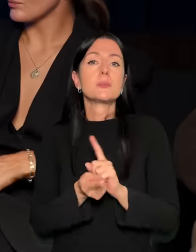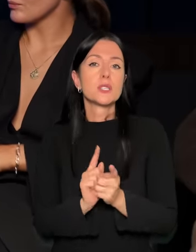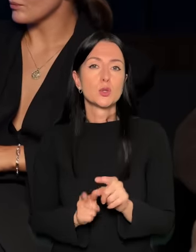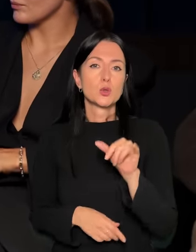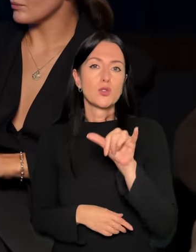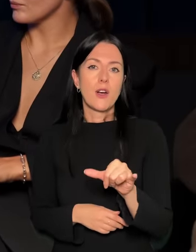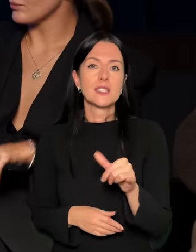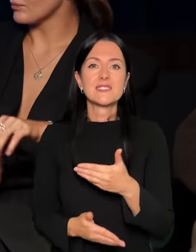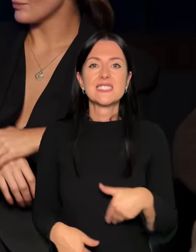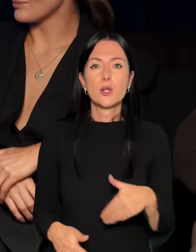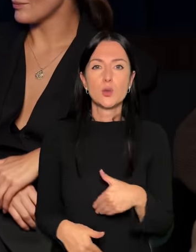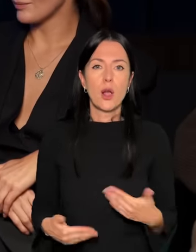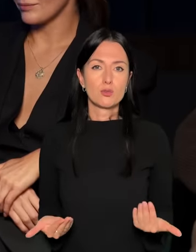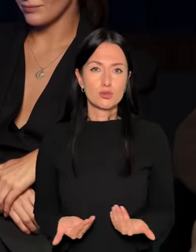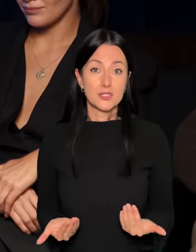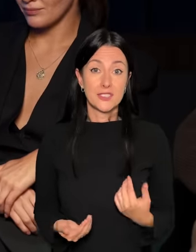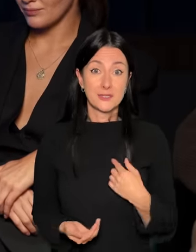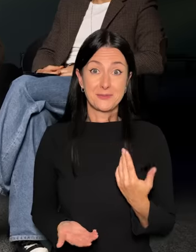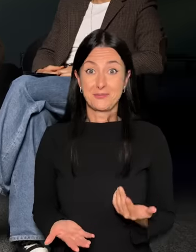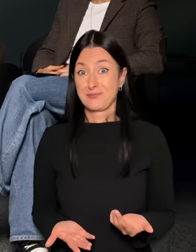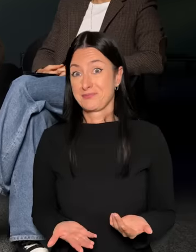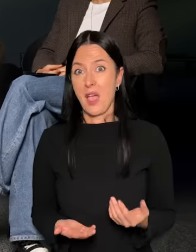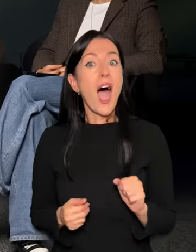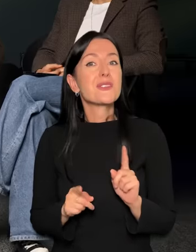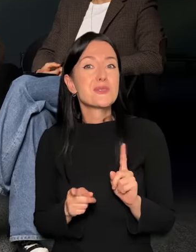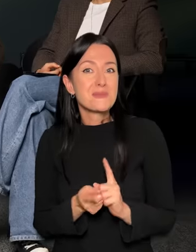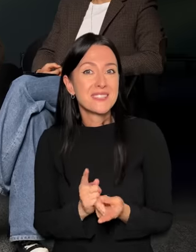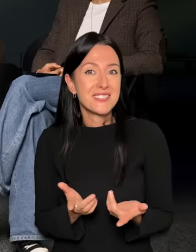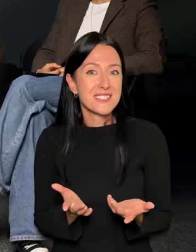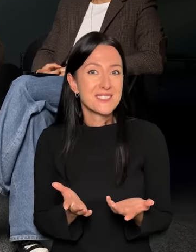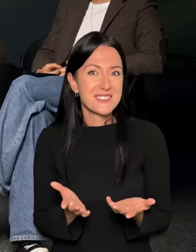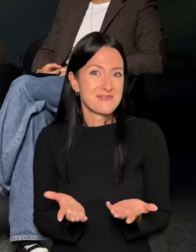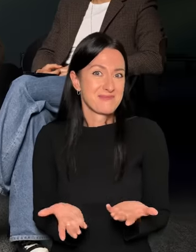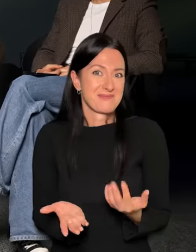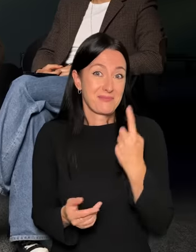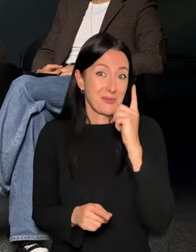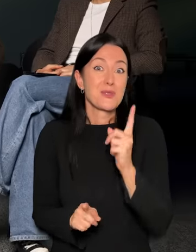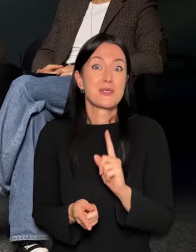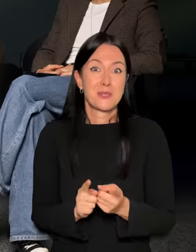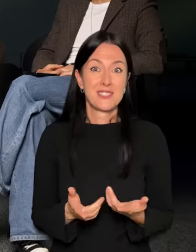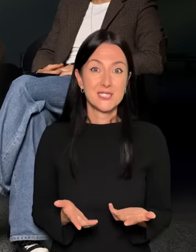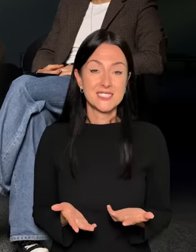Has anything What has changed in your sexual life, I think. What has changed?